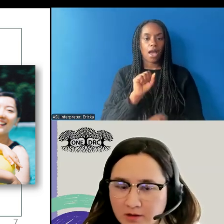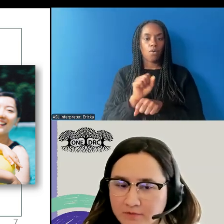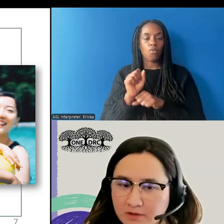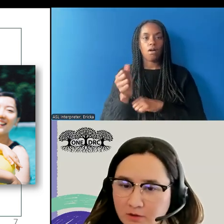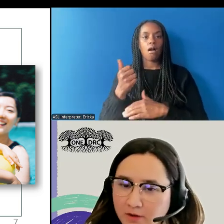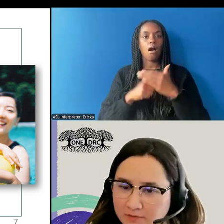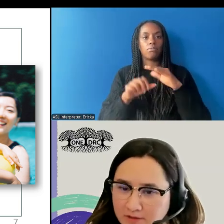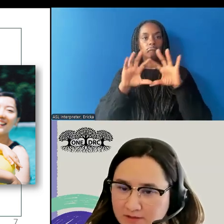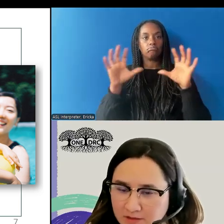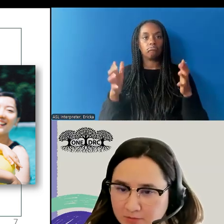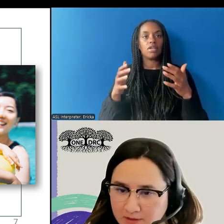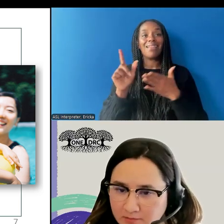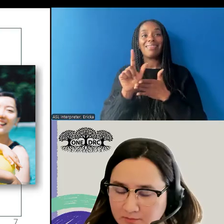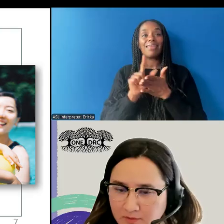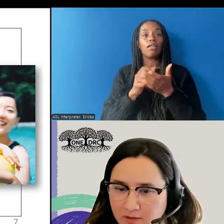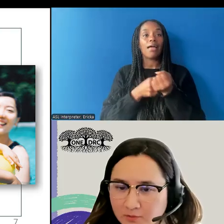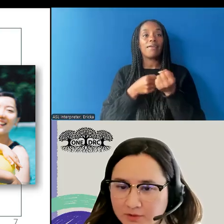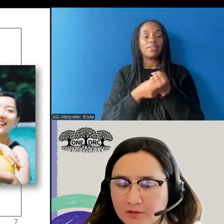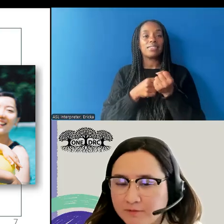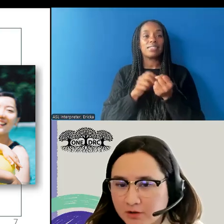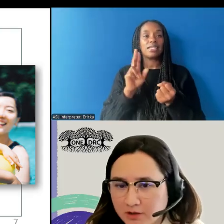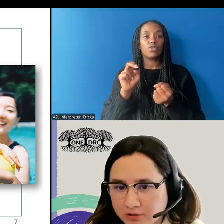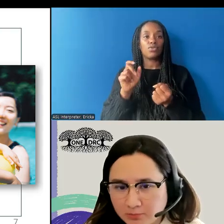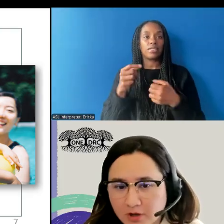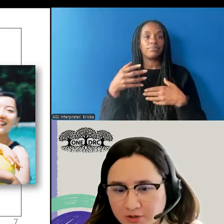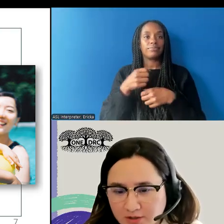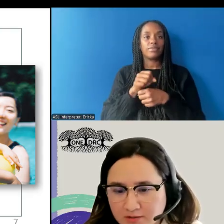of the Legal Advocacy Unit within the Fair Hearing Project.